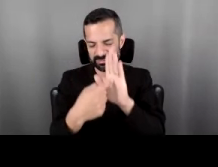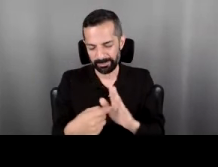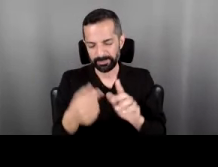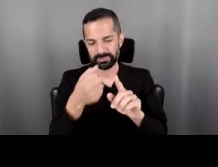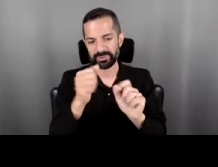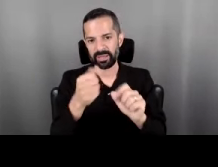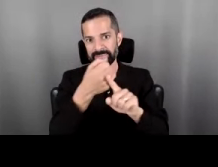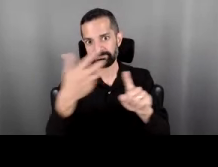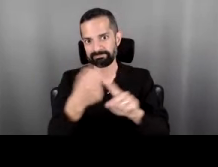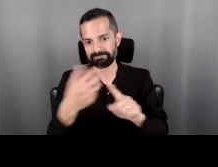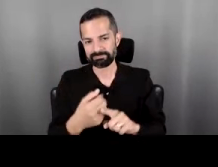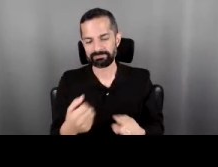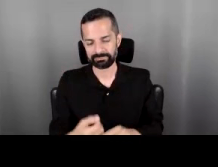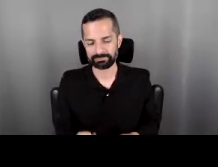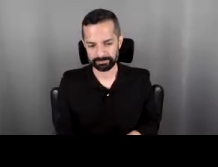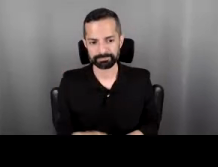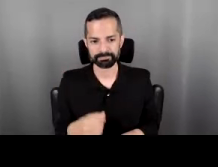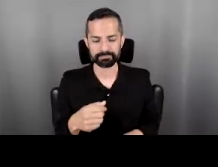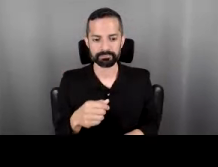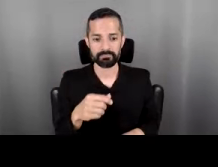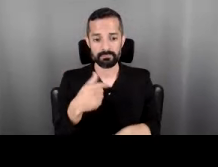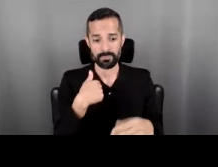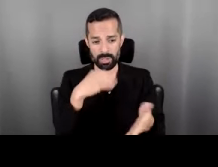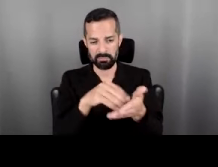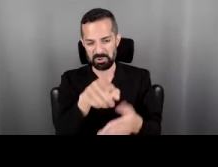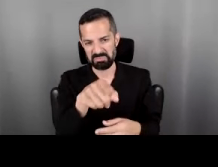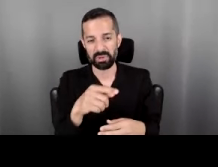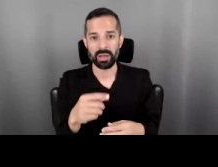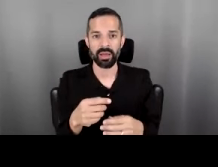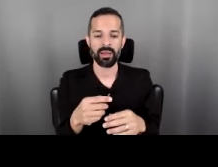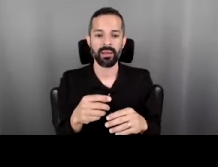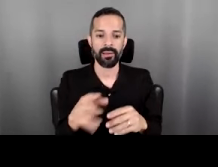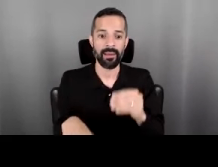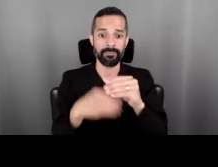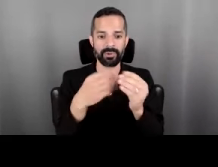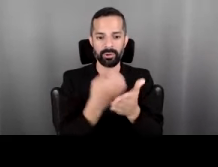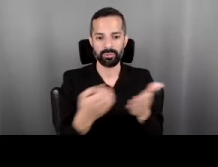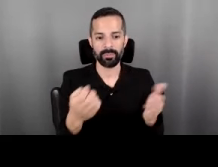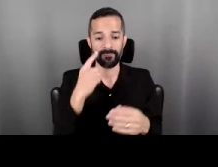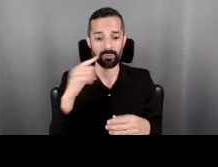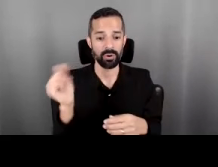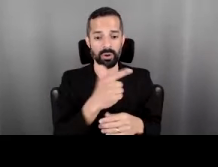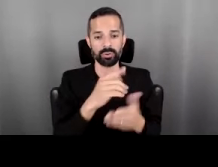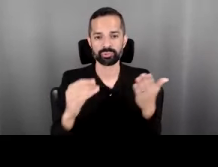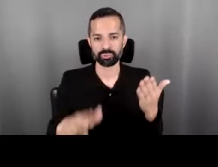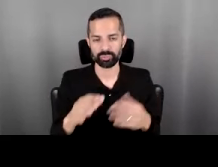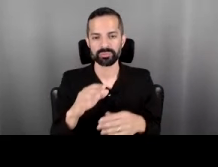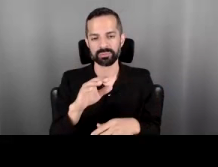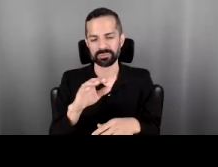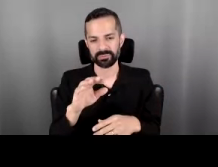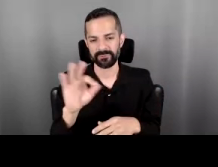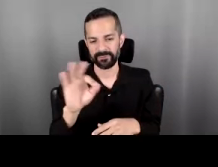And I'll just highlight upgrading equipment for all students in Fresno City College's music program promote equity